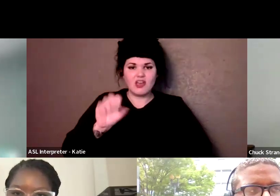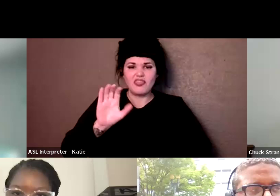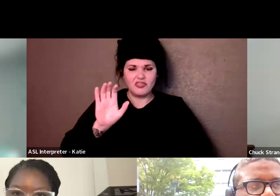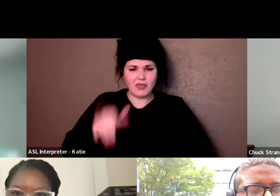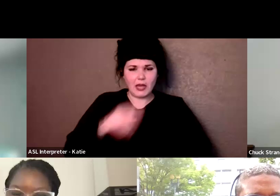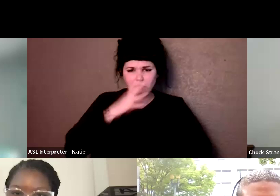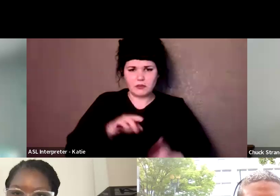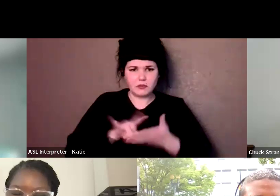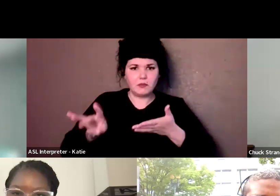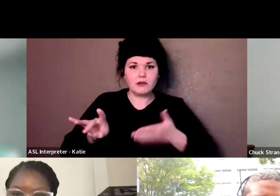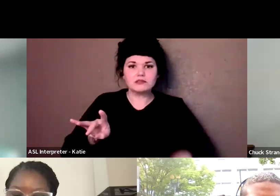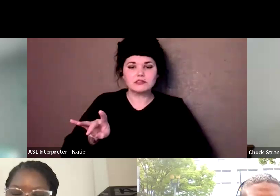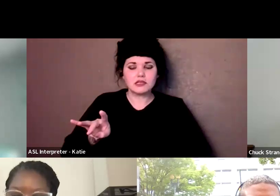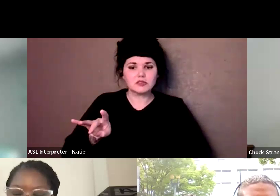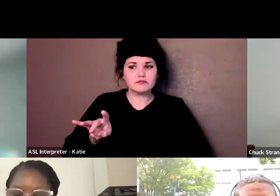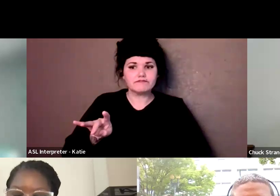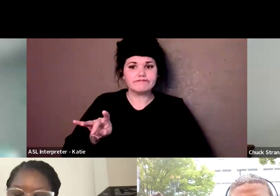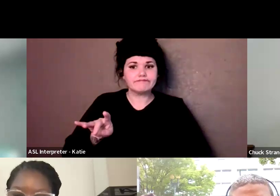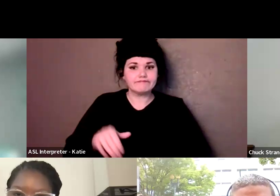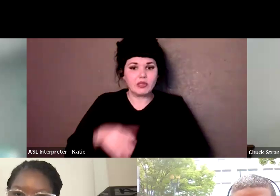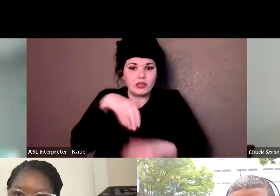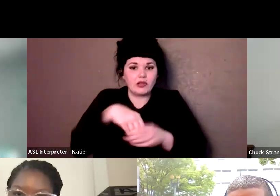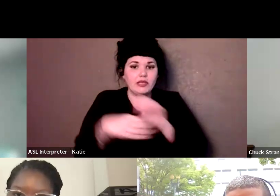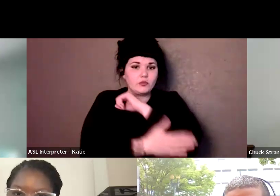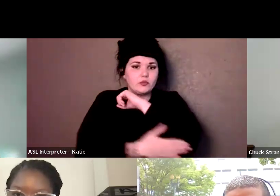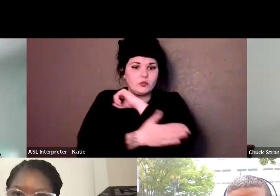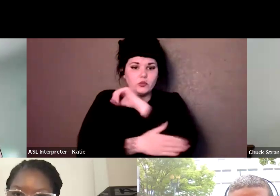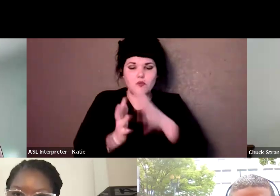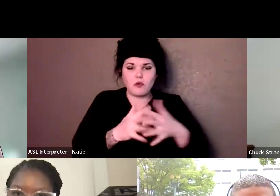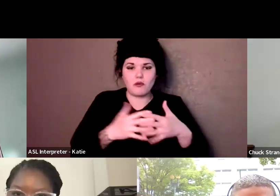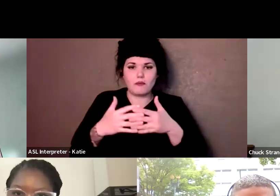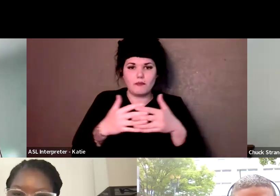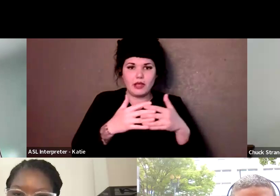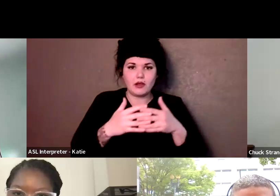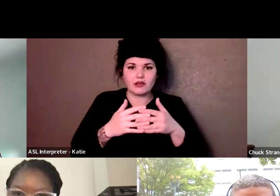more isolated and there are many unique challenges we'll get into a little bit more in